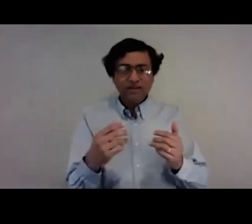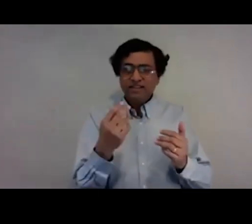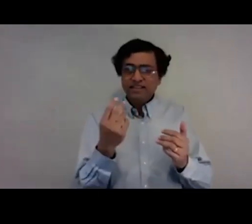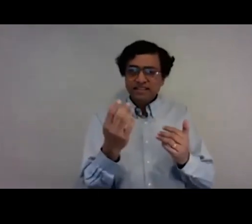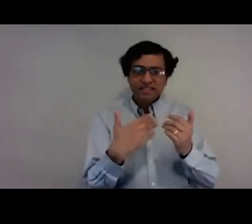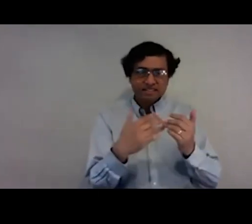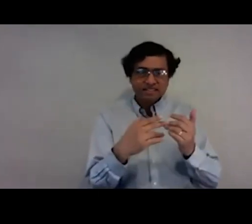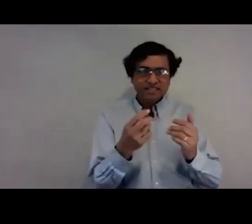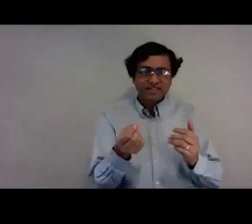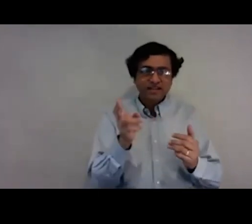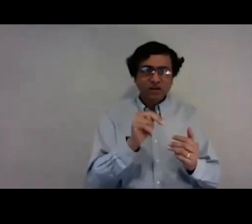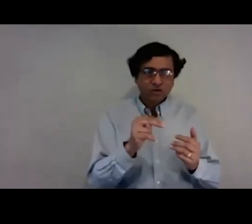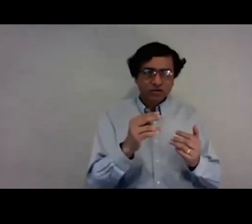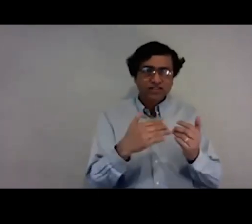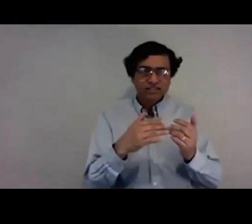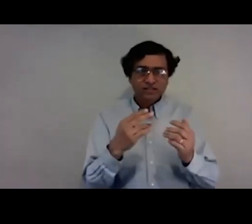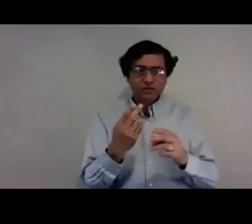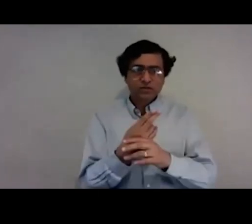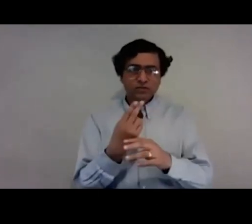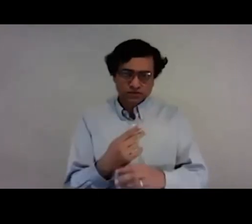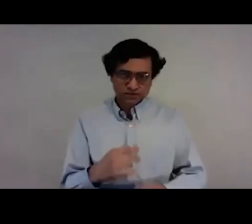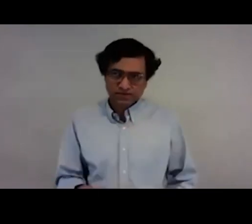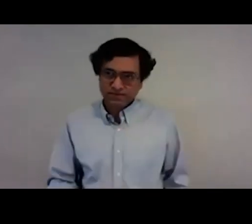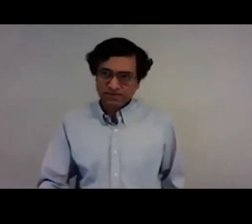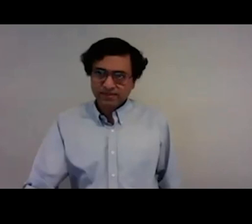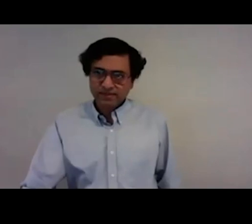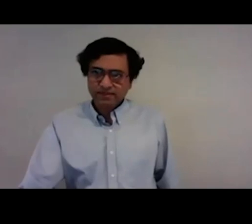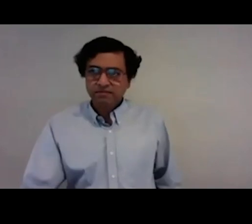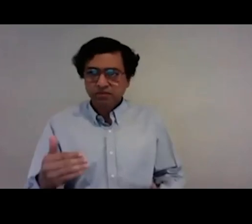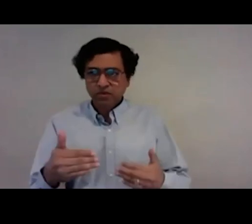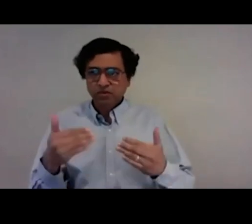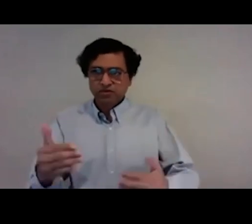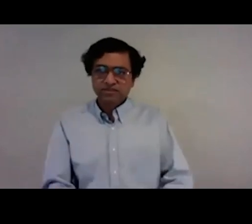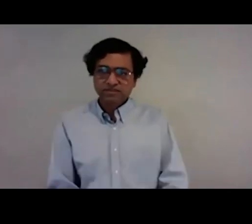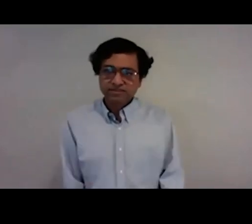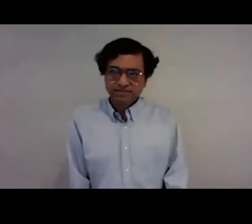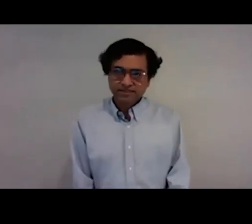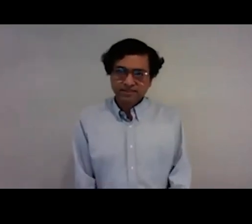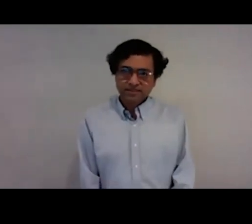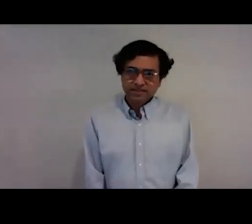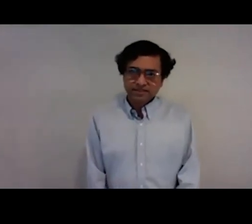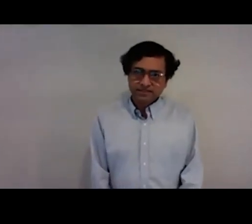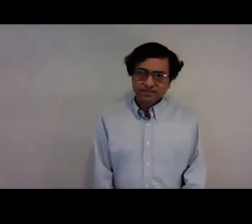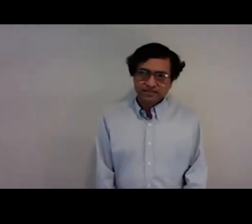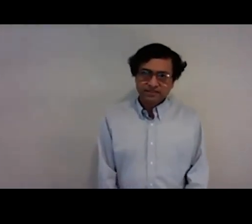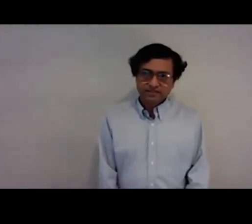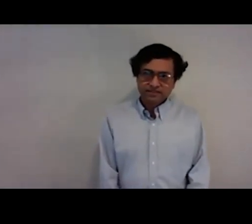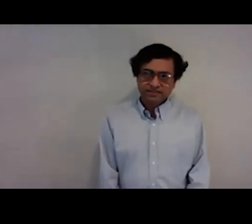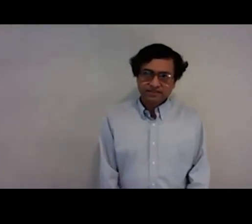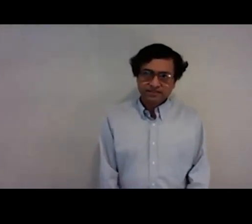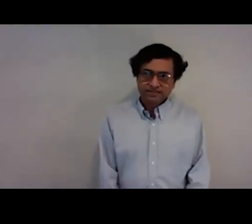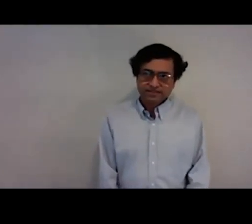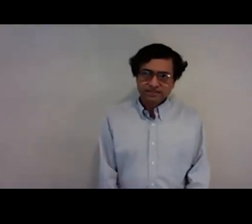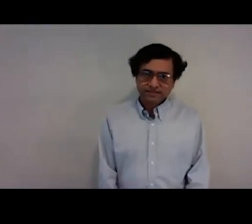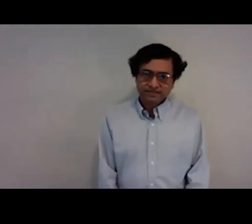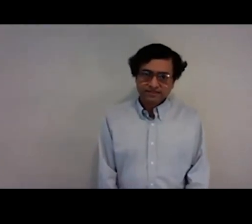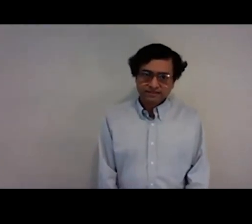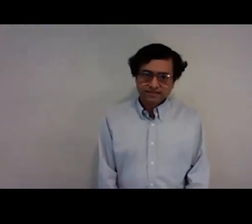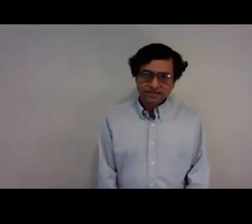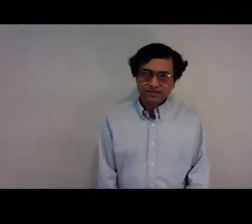all deaf individuals. Designers are not aware of individual needs and, therefore, do not design for them.